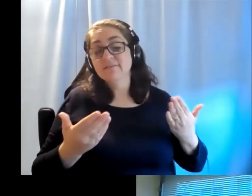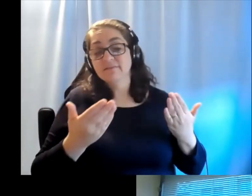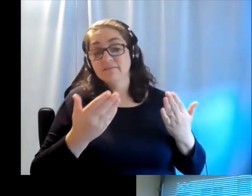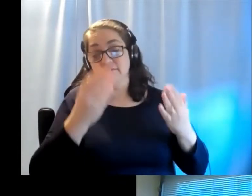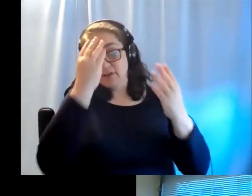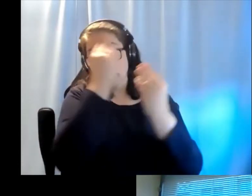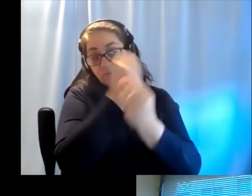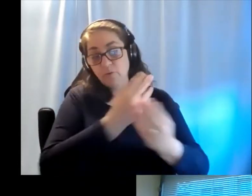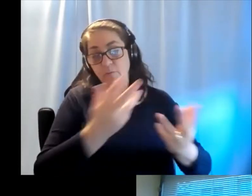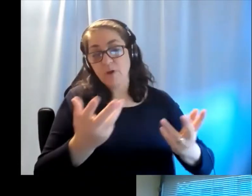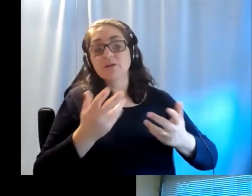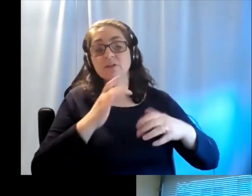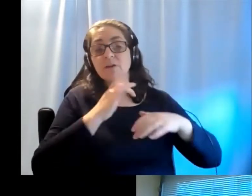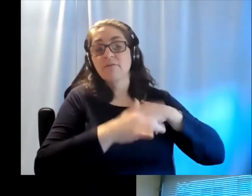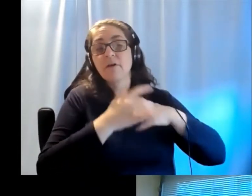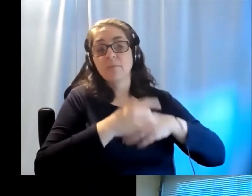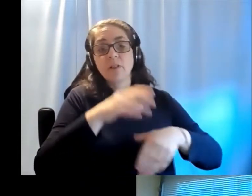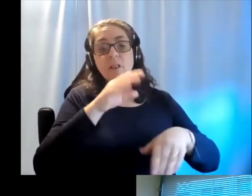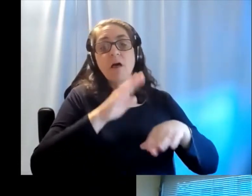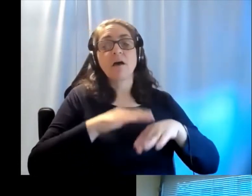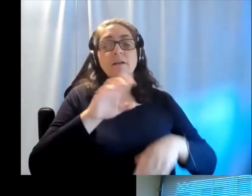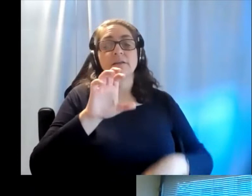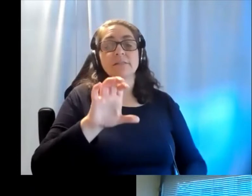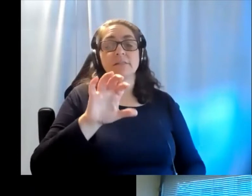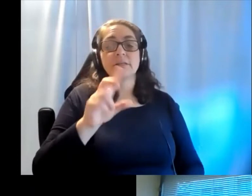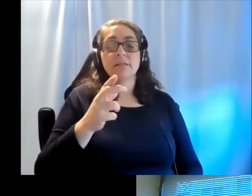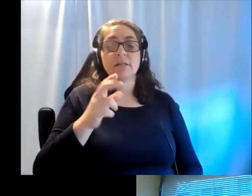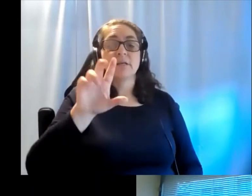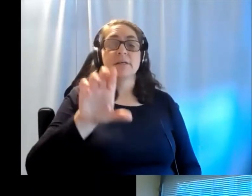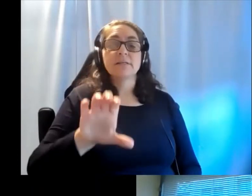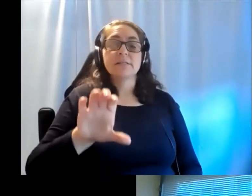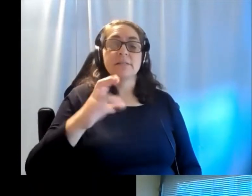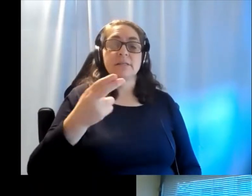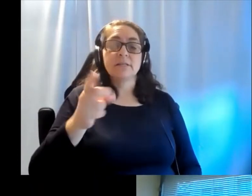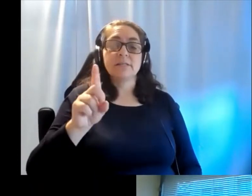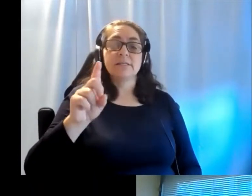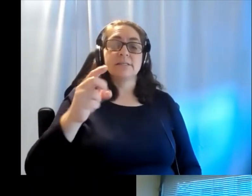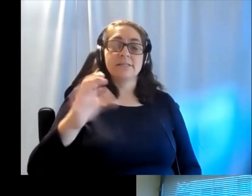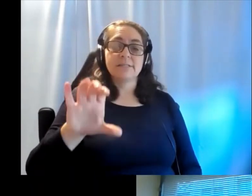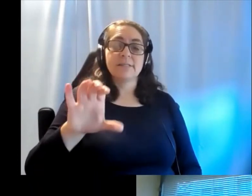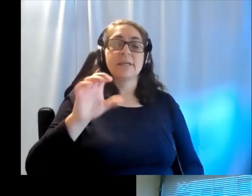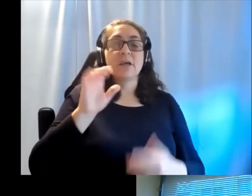We have a lot of information that parents can use. We have downloadable materials.